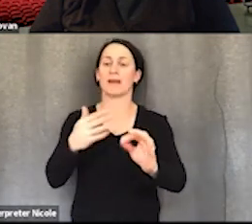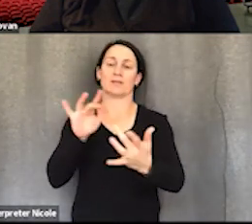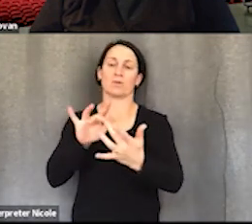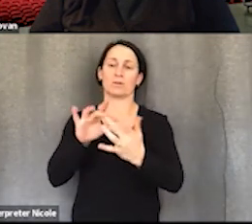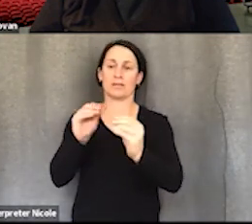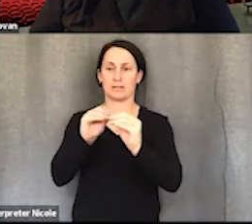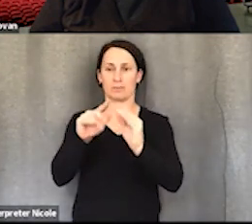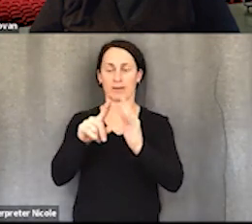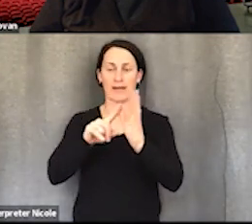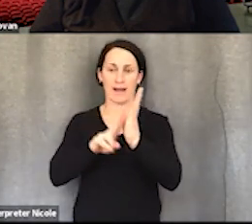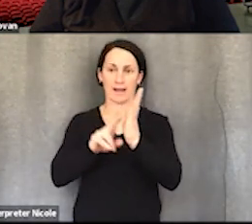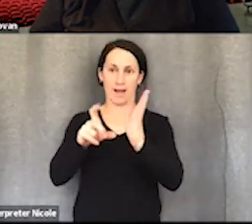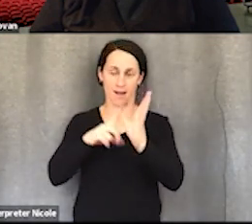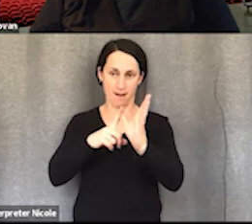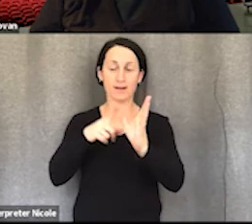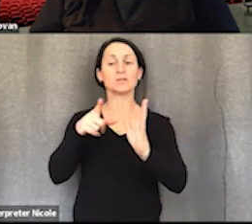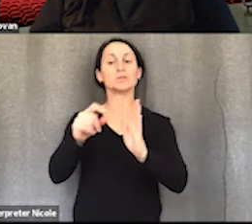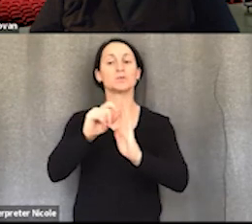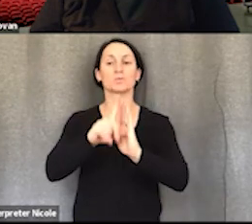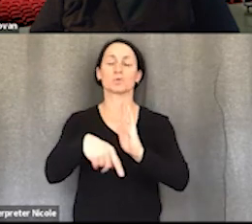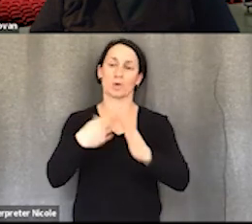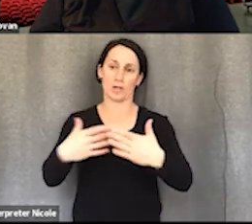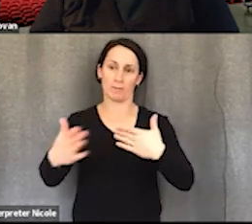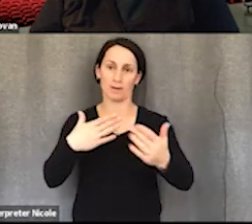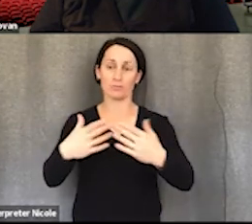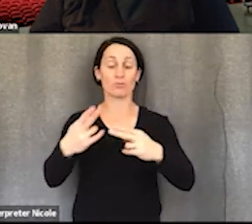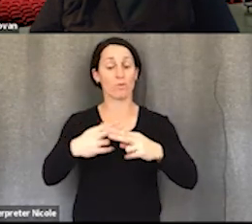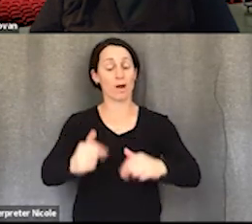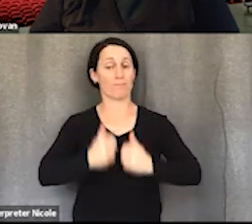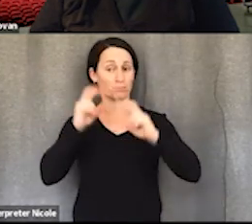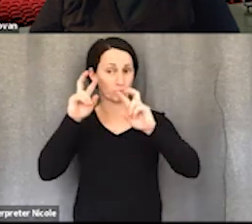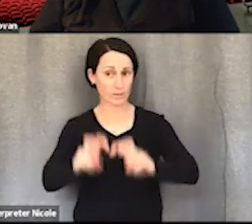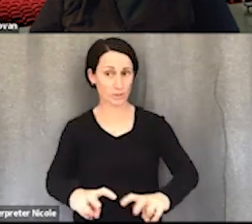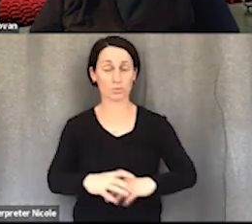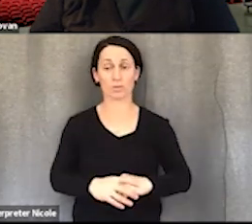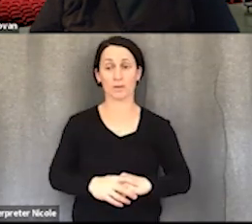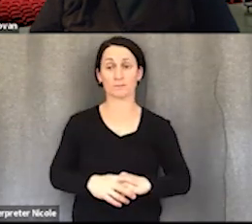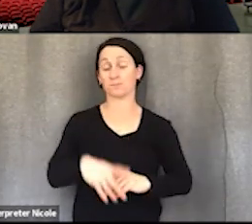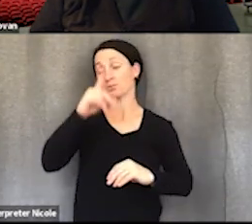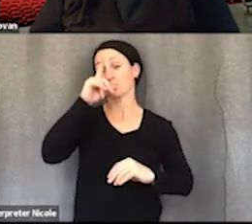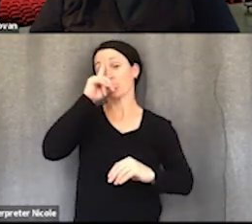manager for the Audience Outlook Monitor Australia and we can endo things like adding new filters if